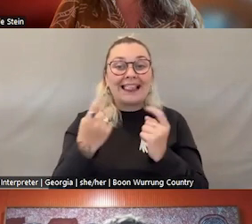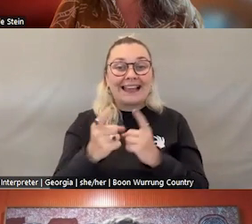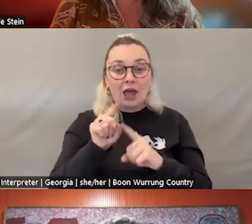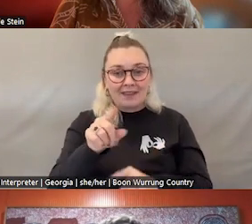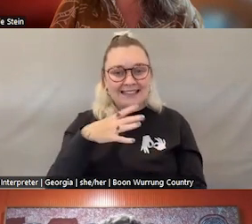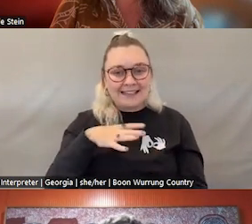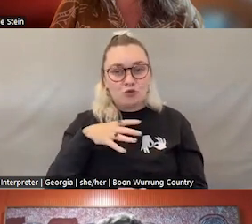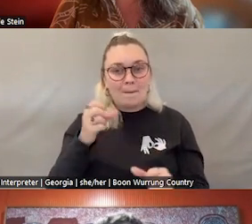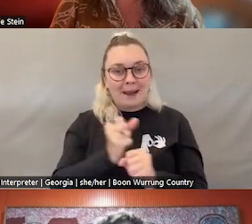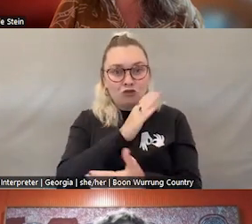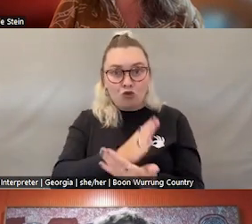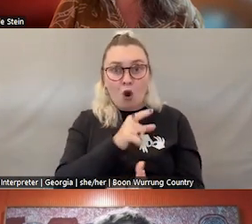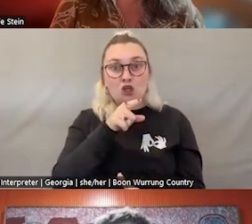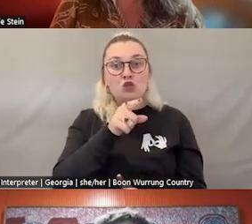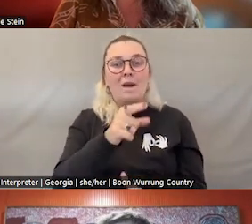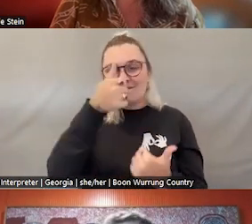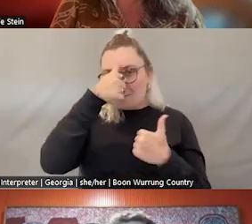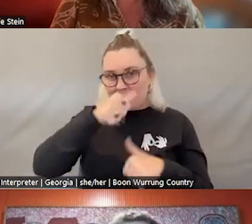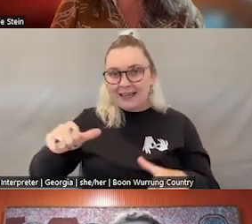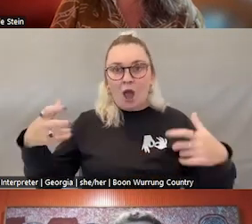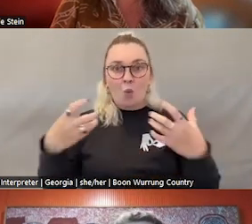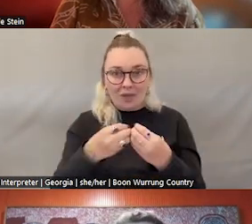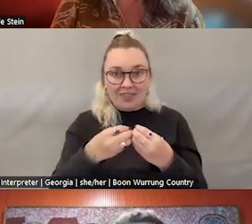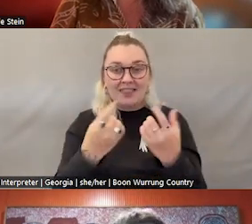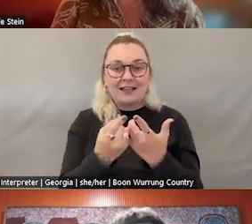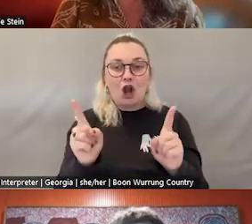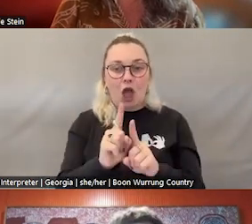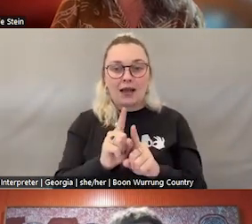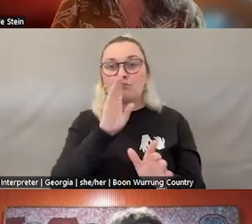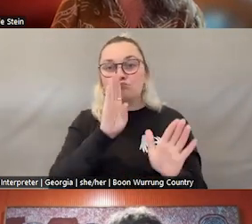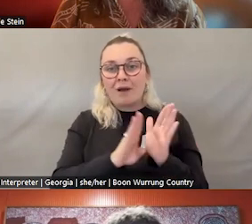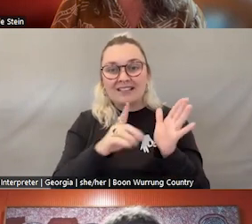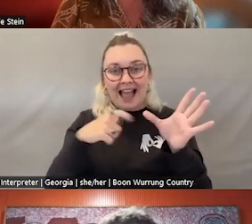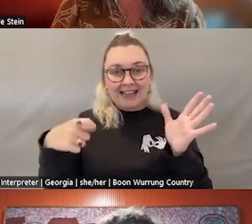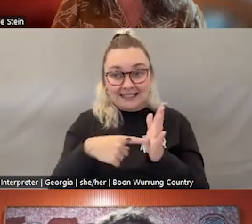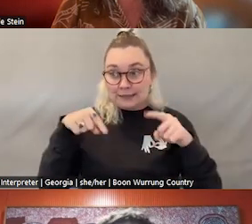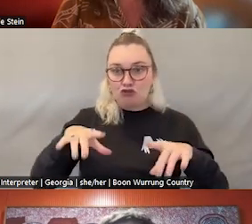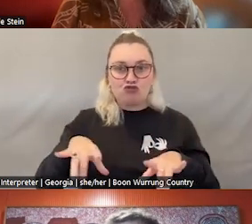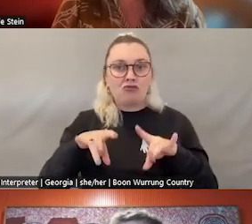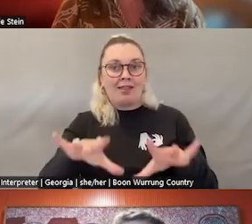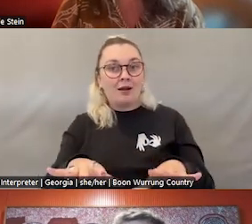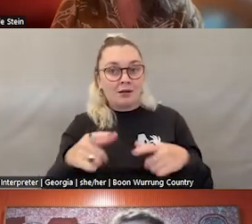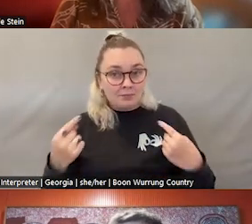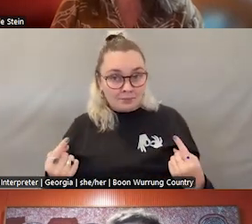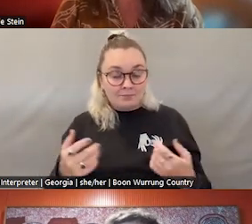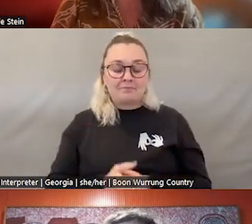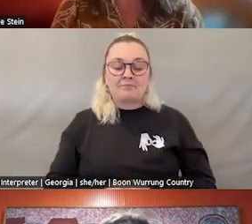make sure that you are familiar with things such as the Privacy Act here in Australia. The Office